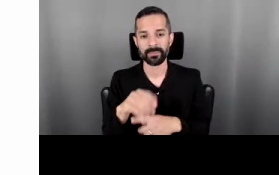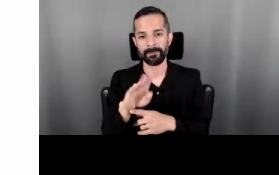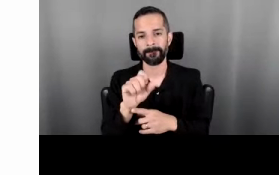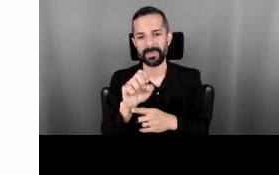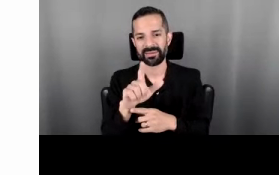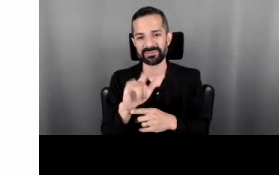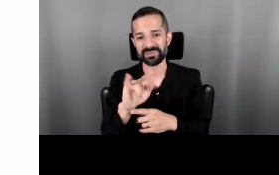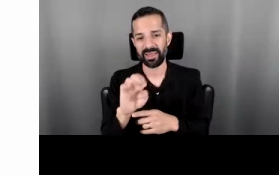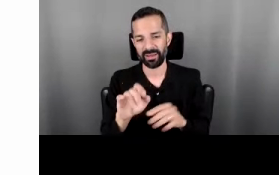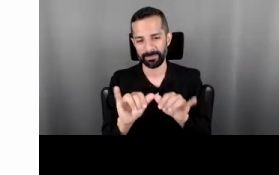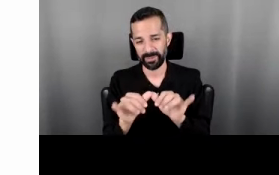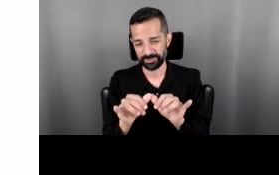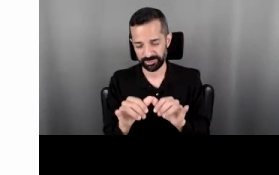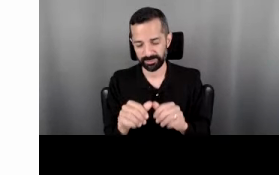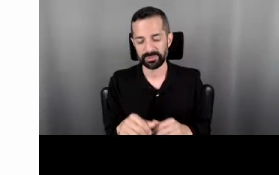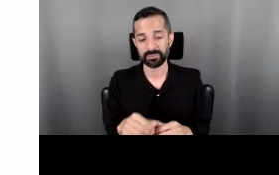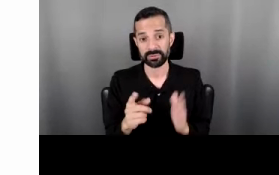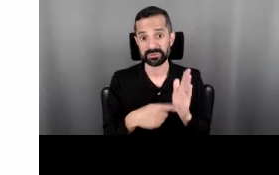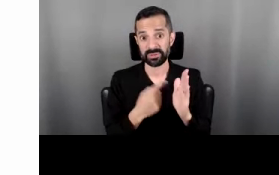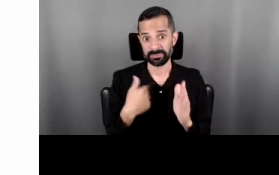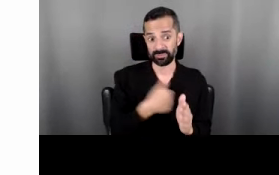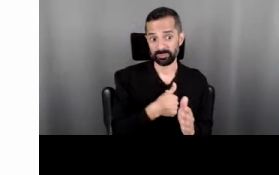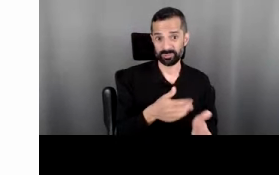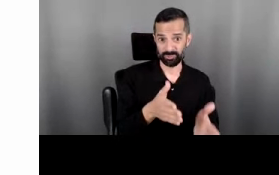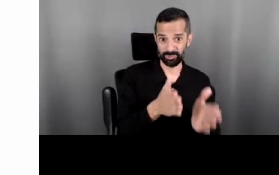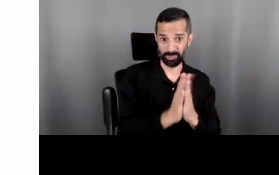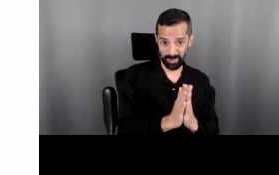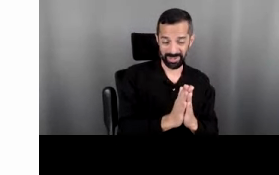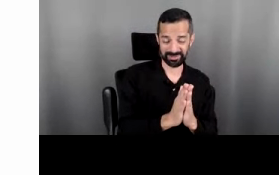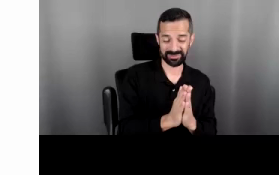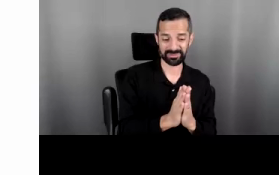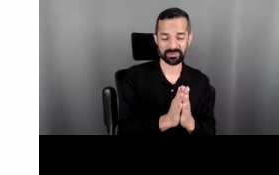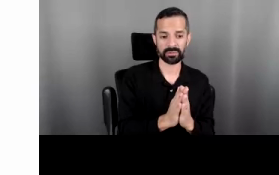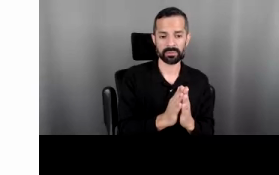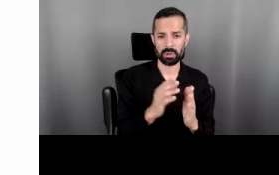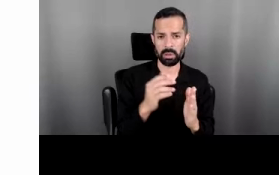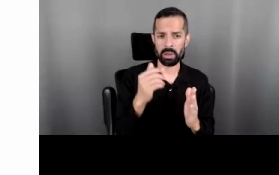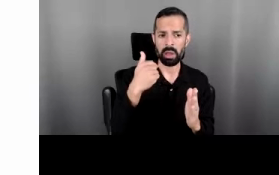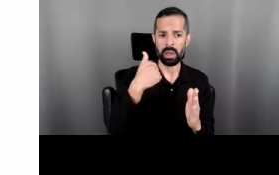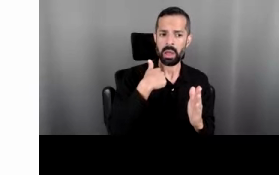Sometimes we request things that we can identify a timeline that we'd like to